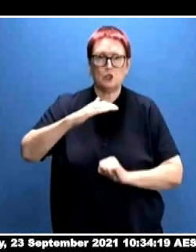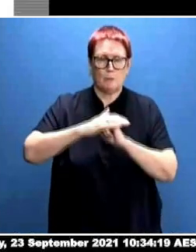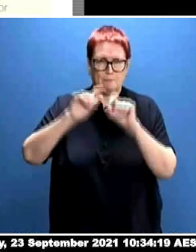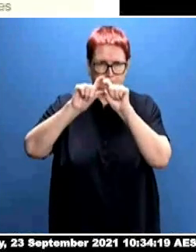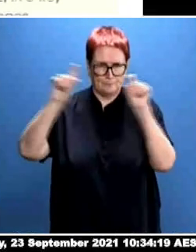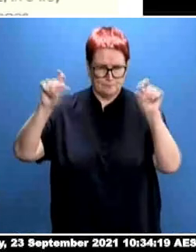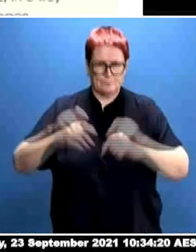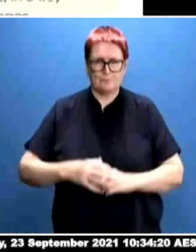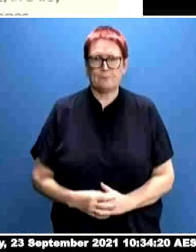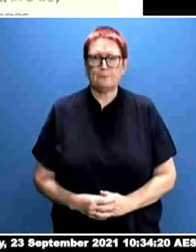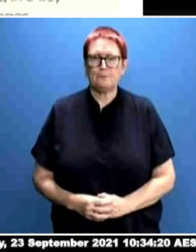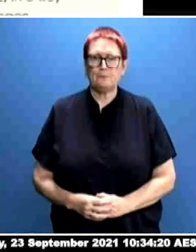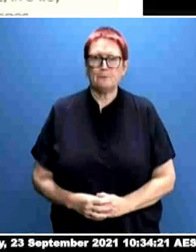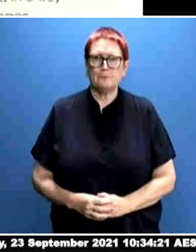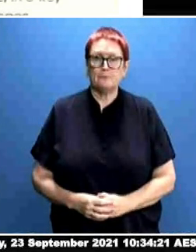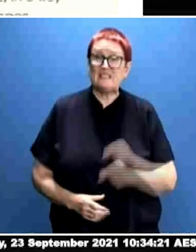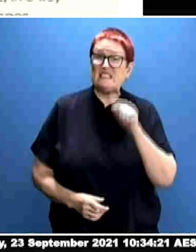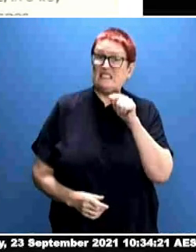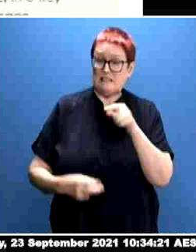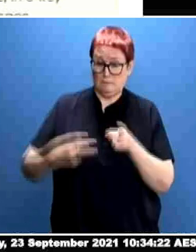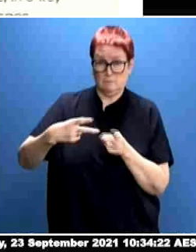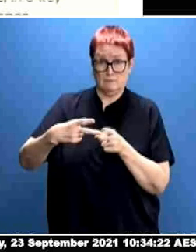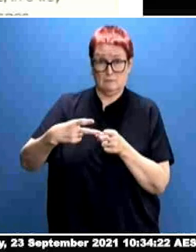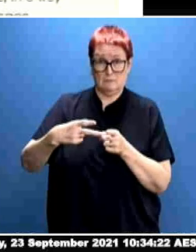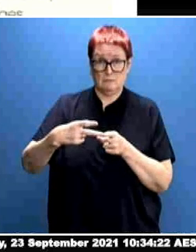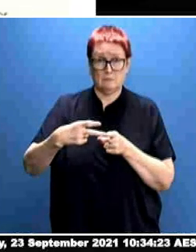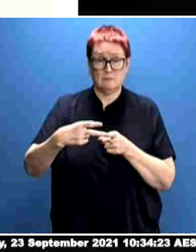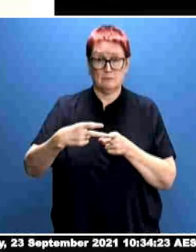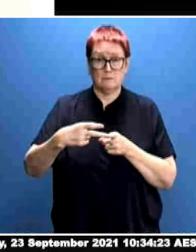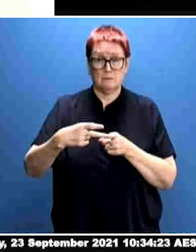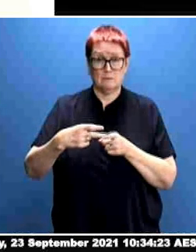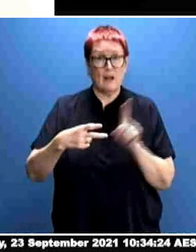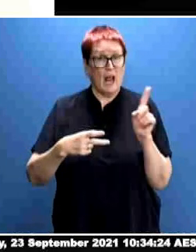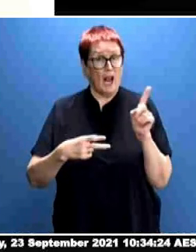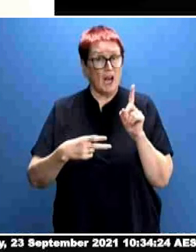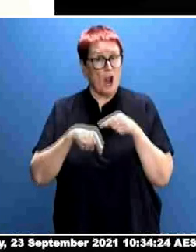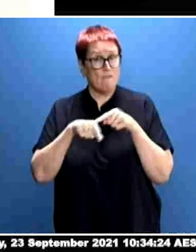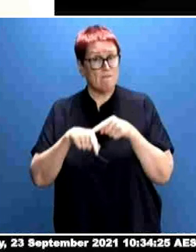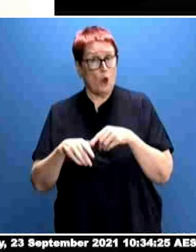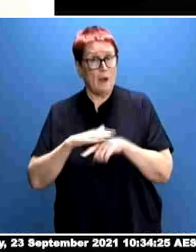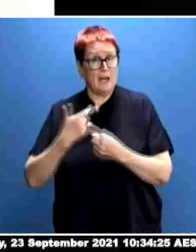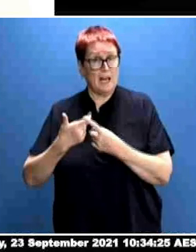Now, the Welltree Model is also now employed at Kath French?